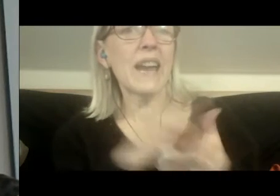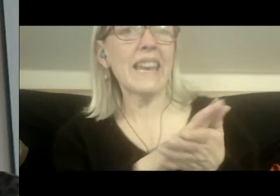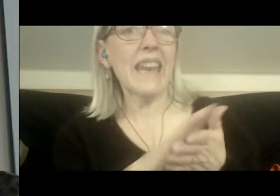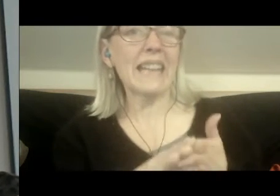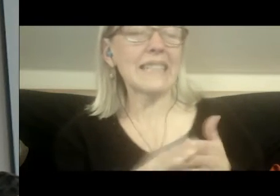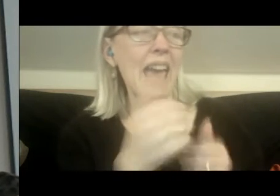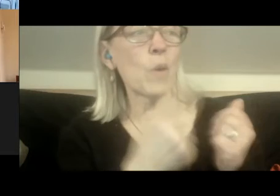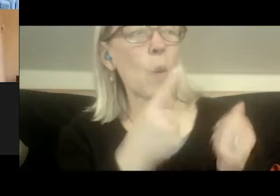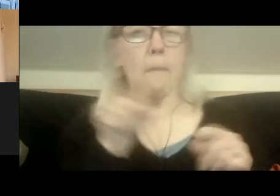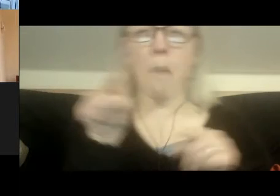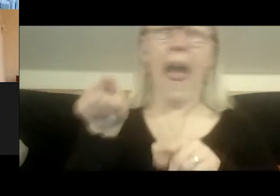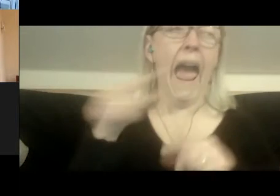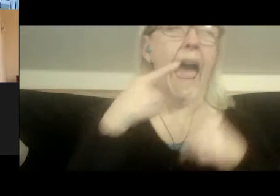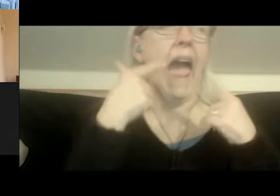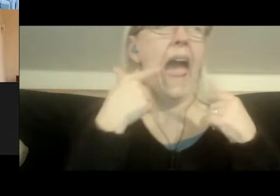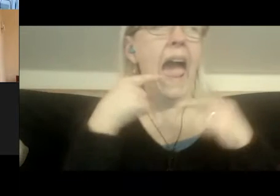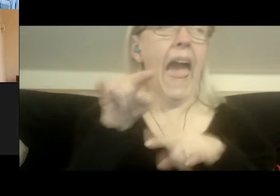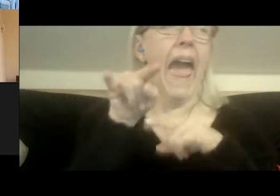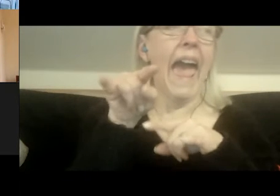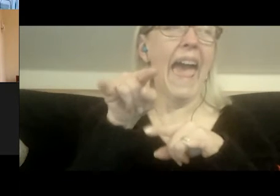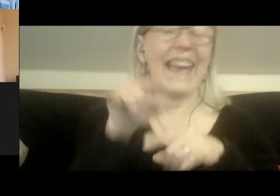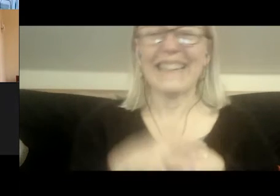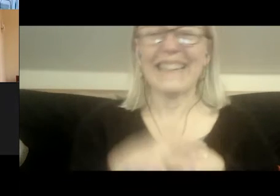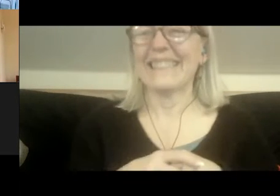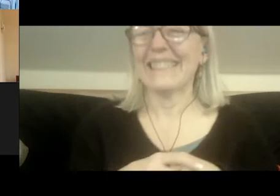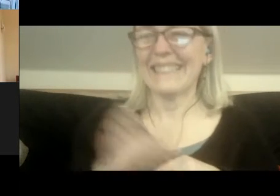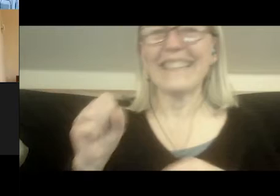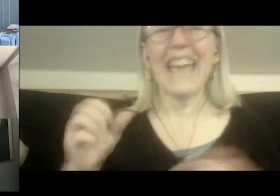Unbelievable! Happy Bear Day!